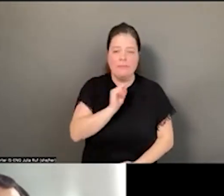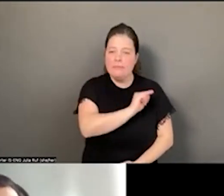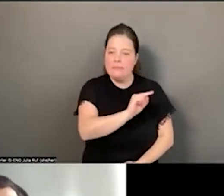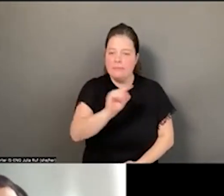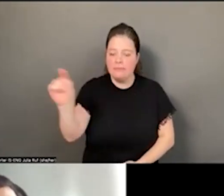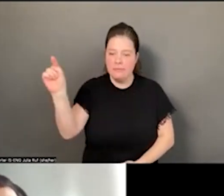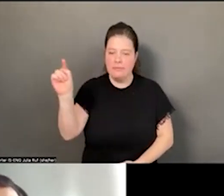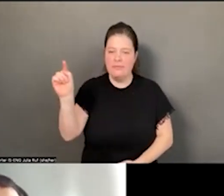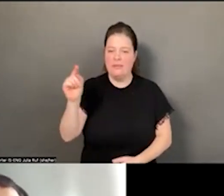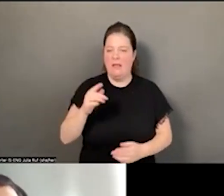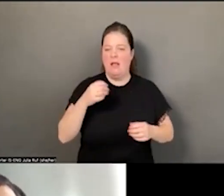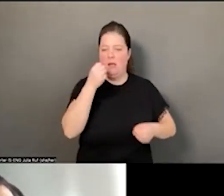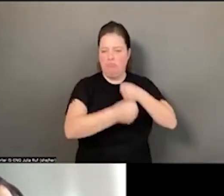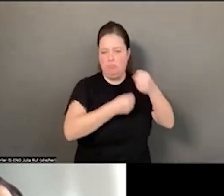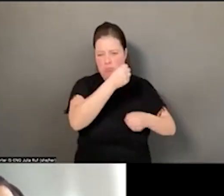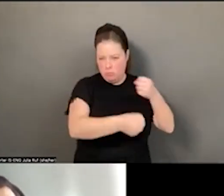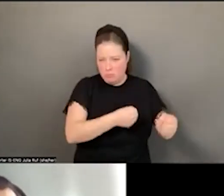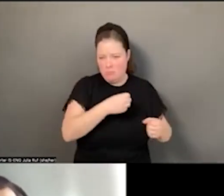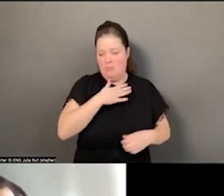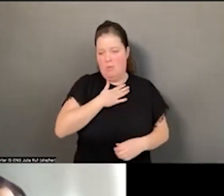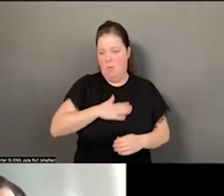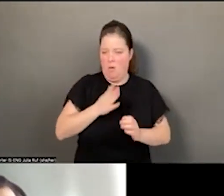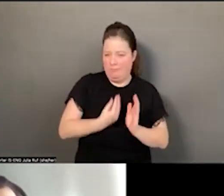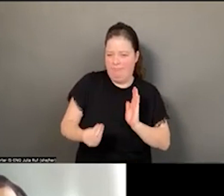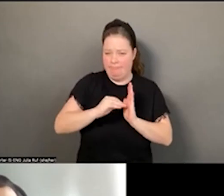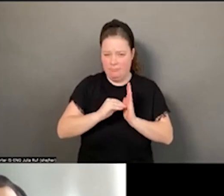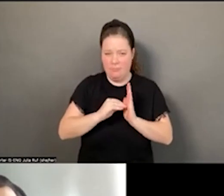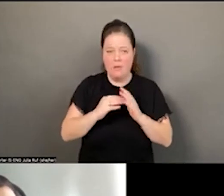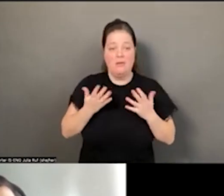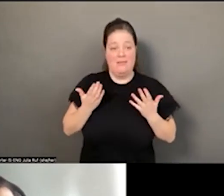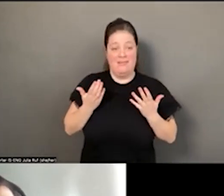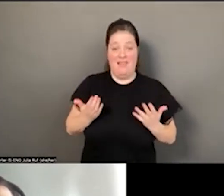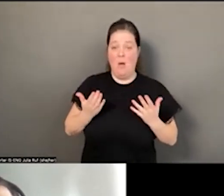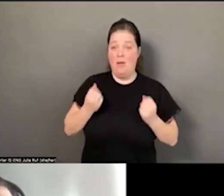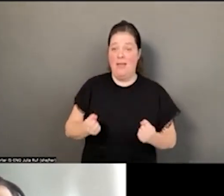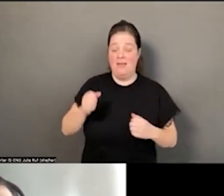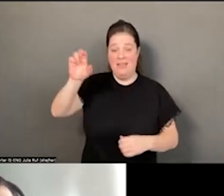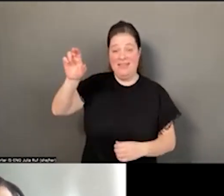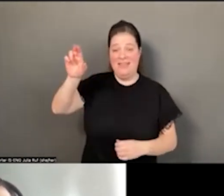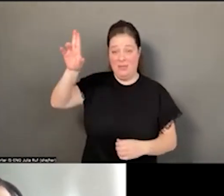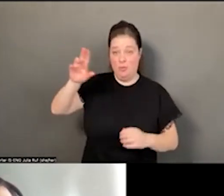Currently, there are at least 13 countries in the EU that allow forced sterilization